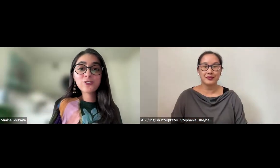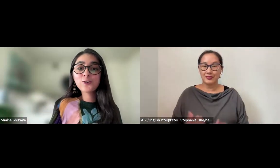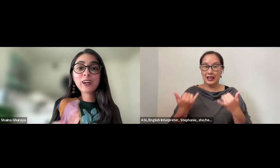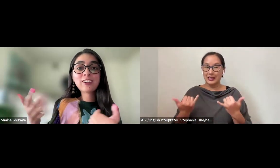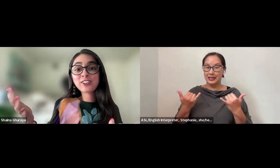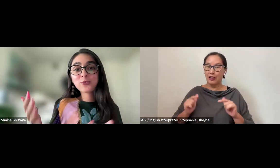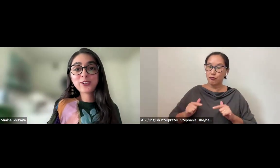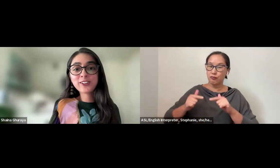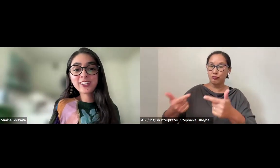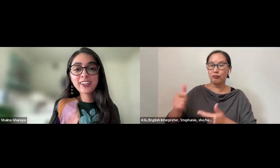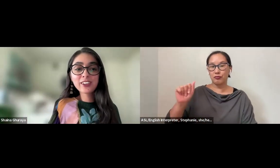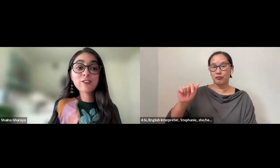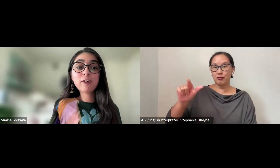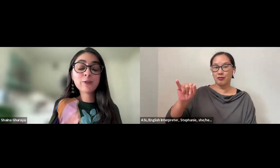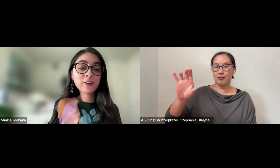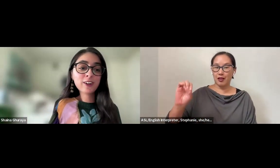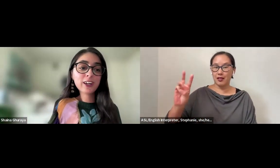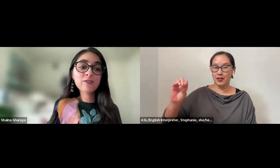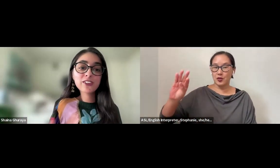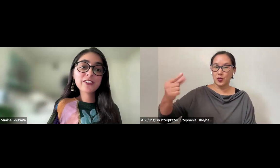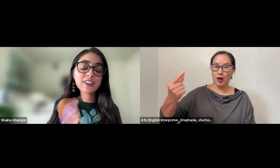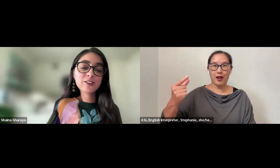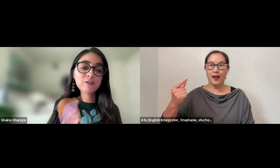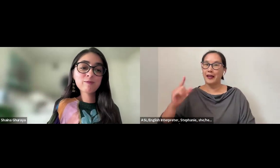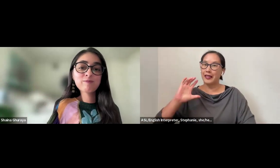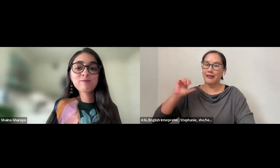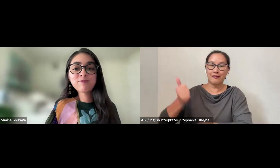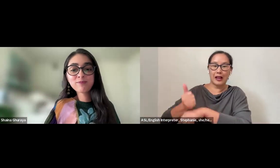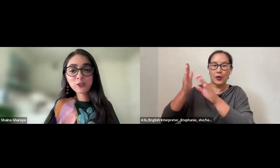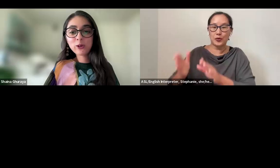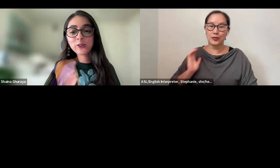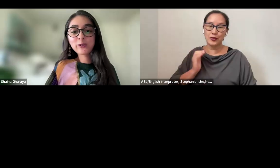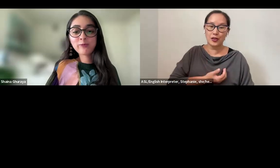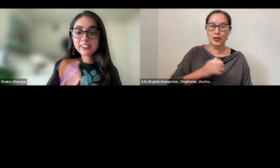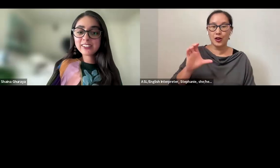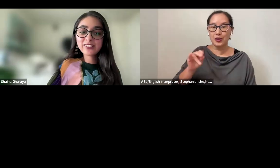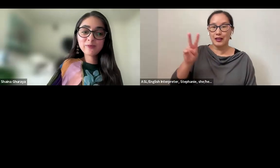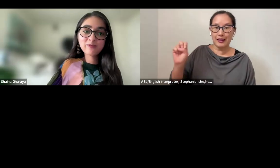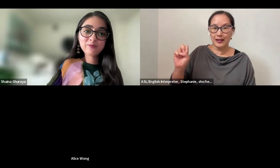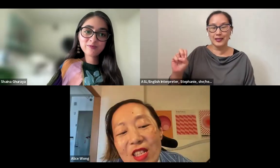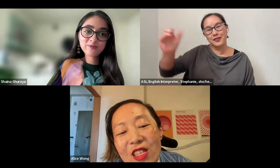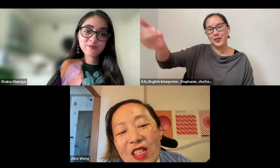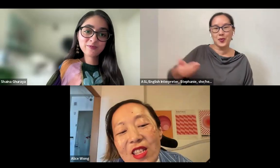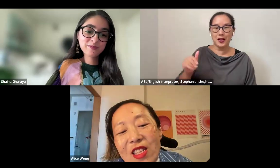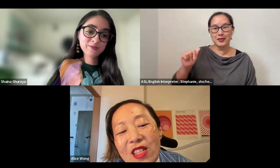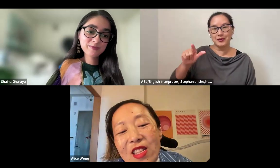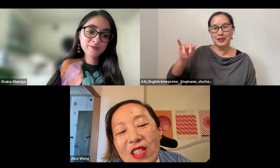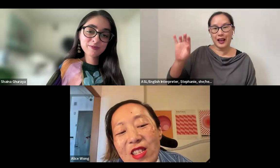to Alice Wong, the founder of this collective. Welcome, Alice.